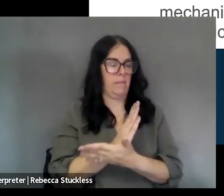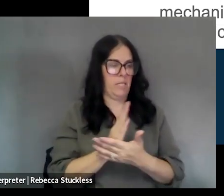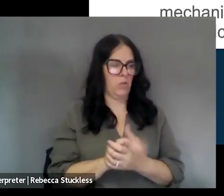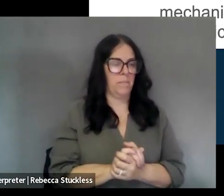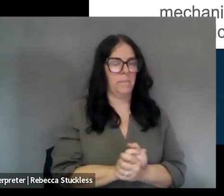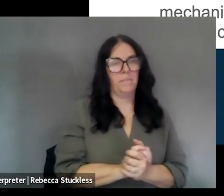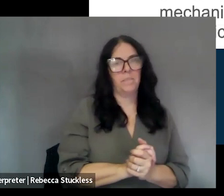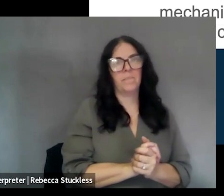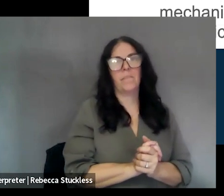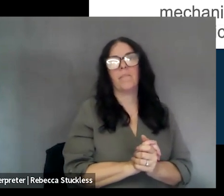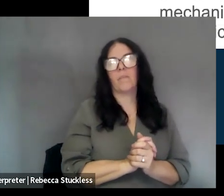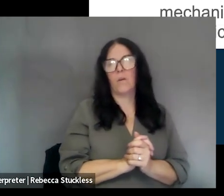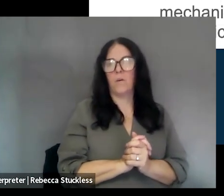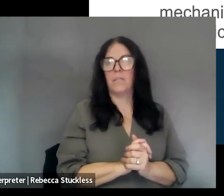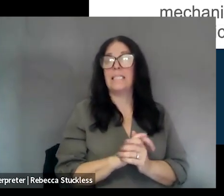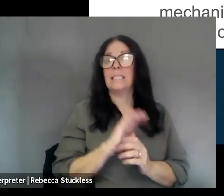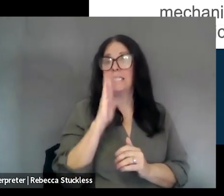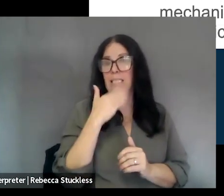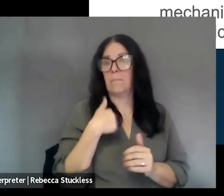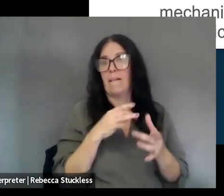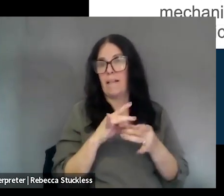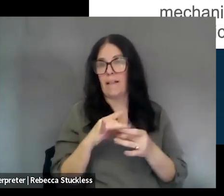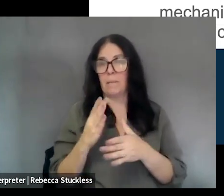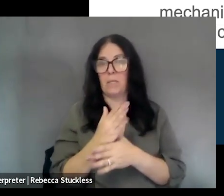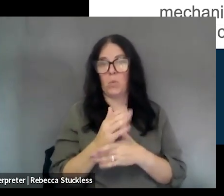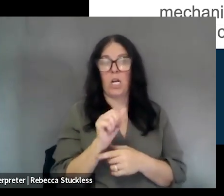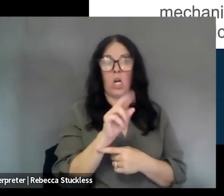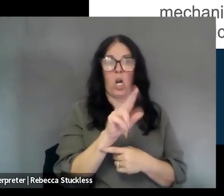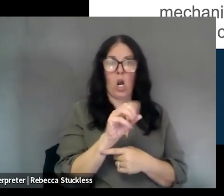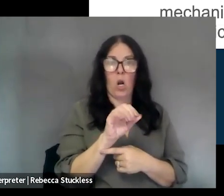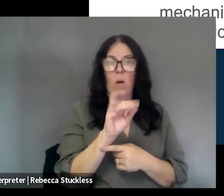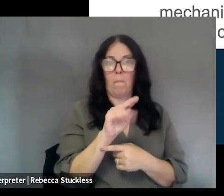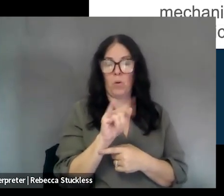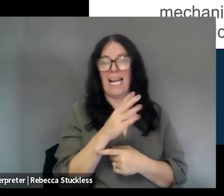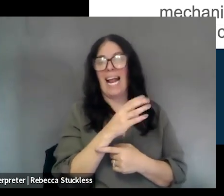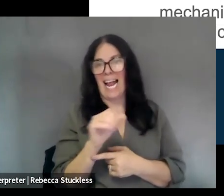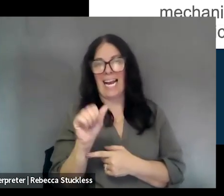appear to be a link between autoimmunity and ASD, and in my estimation, and I want to insert a